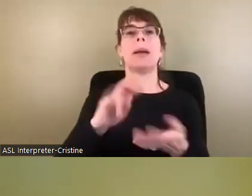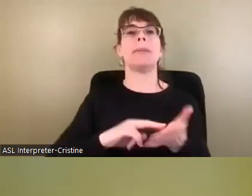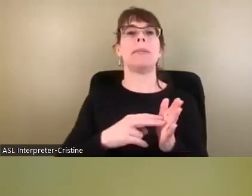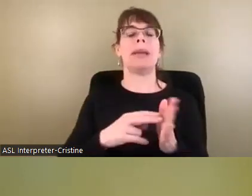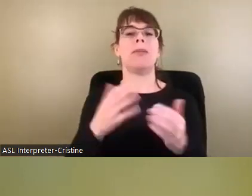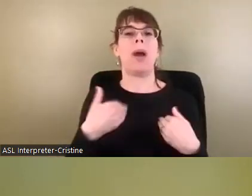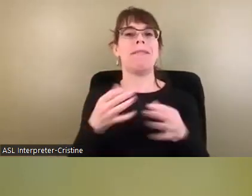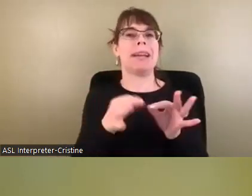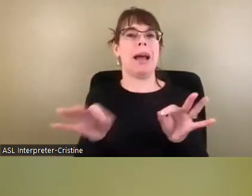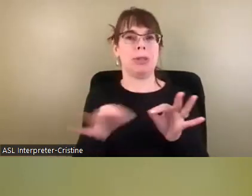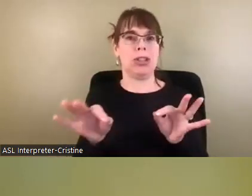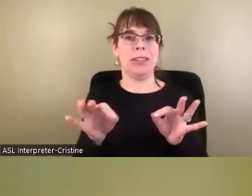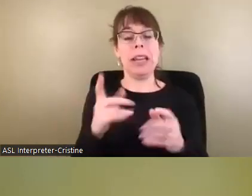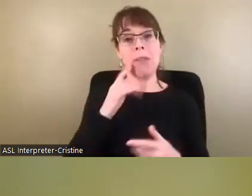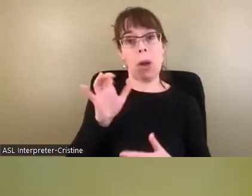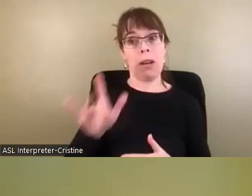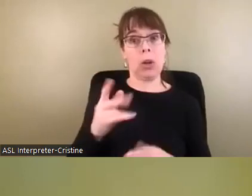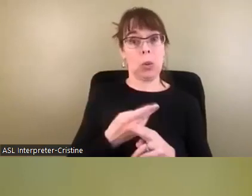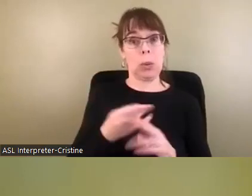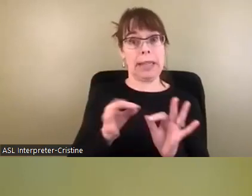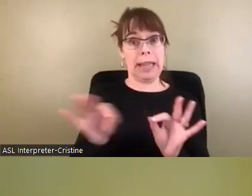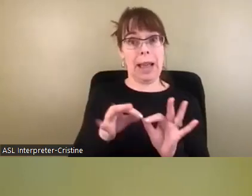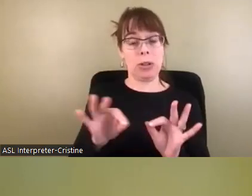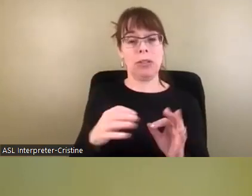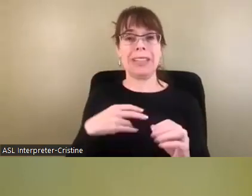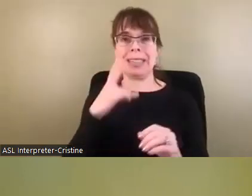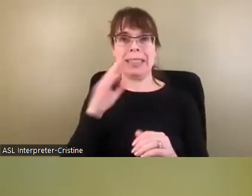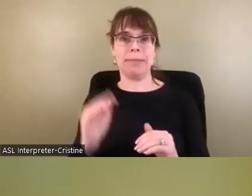So if you would like to turn on captions, you can click on the either the CC